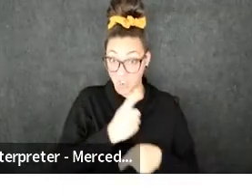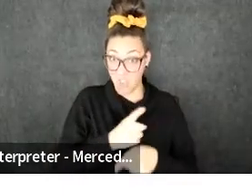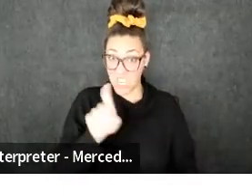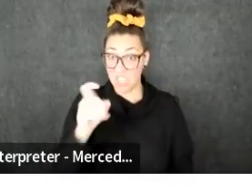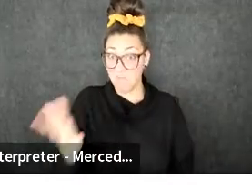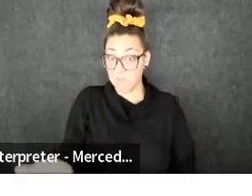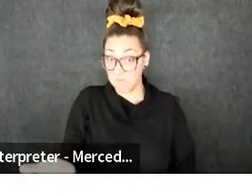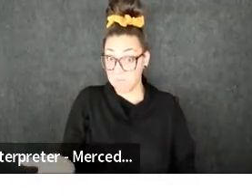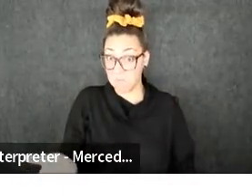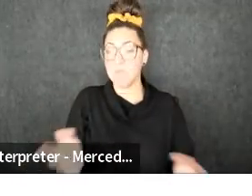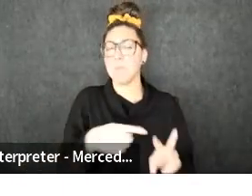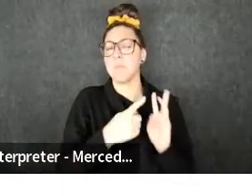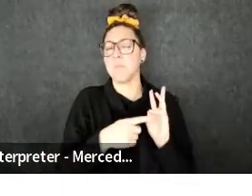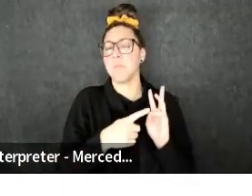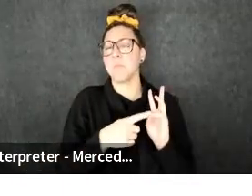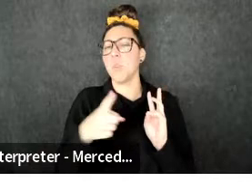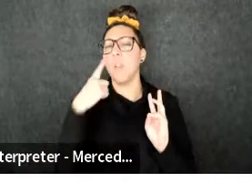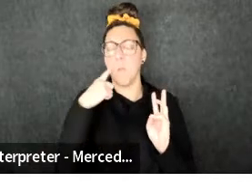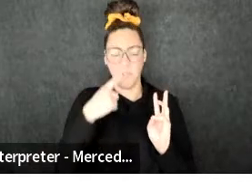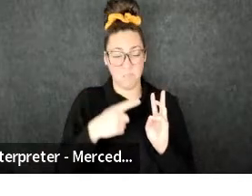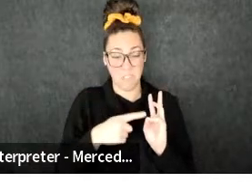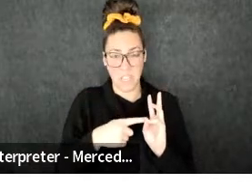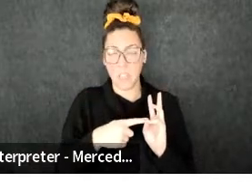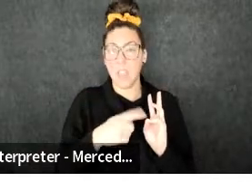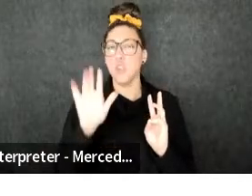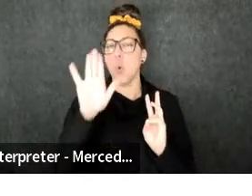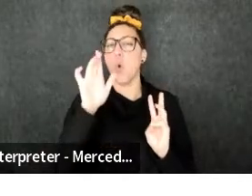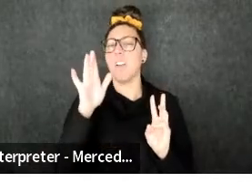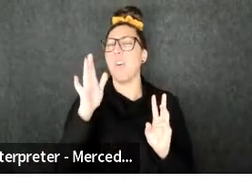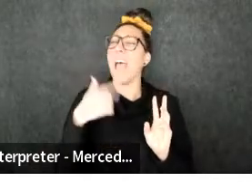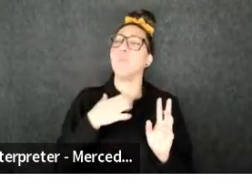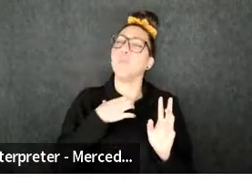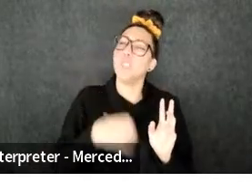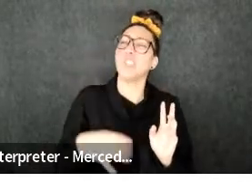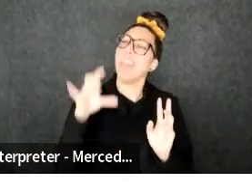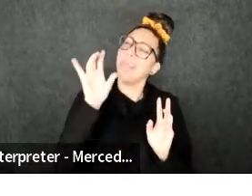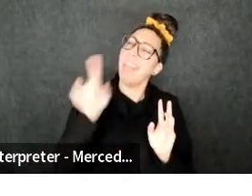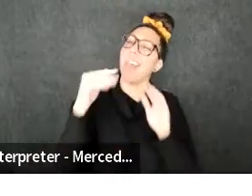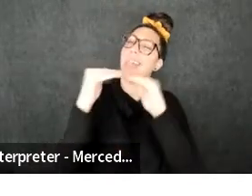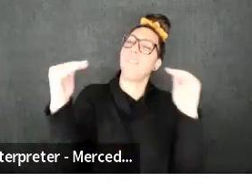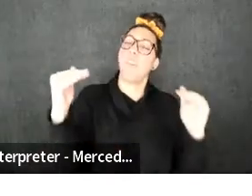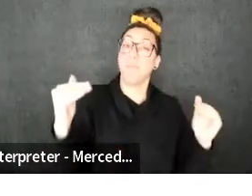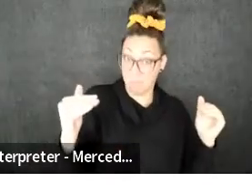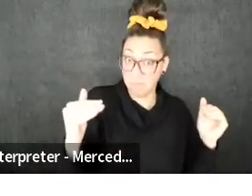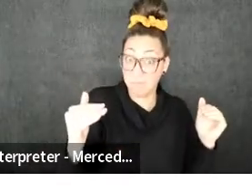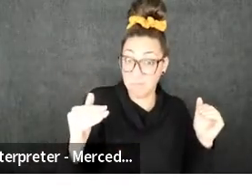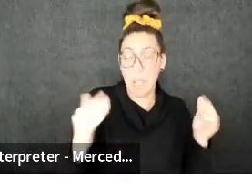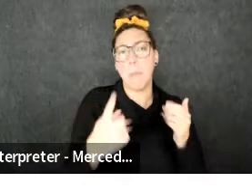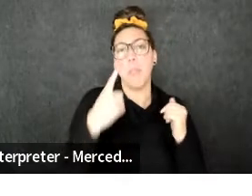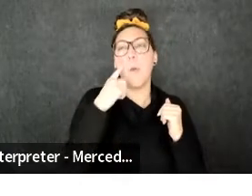And then what level would you like to be again at sort of considering? Okay, well, I scored low on power. I'd like to be higher.